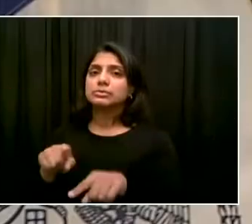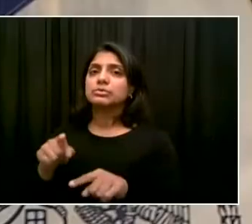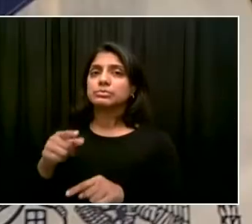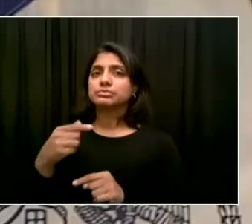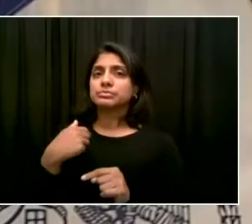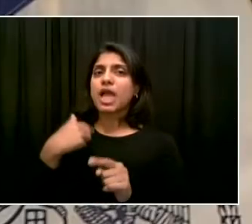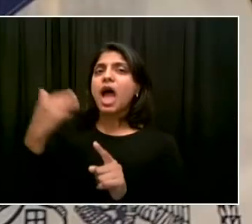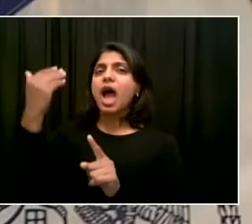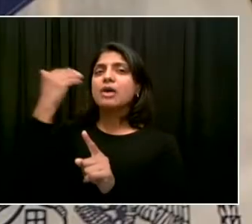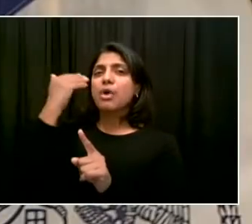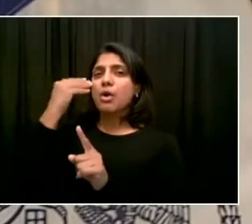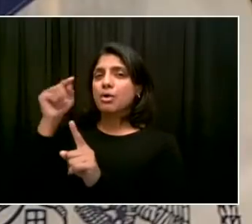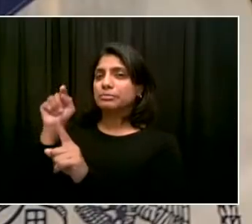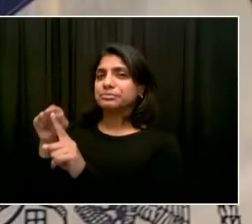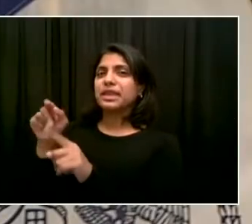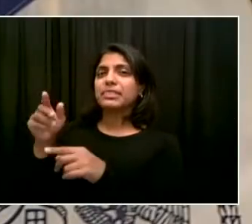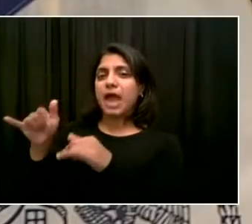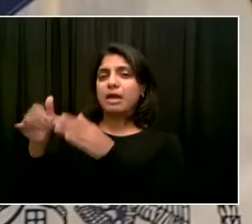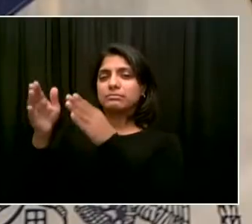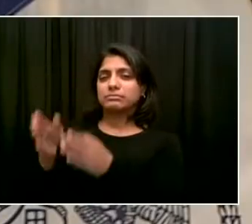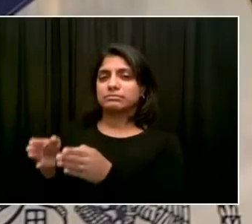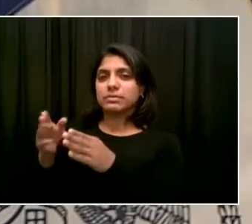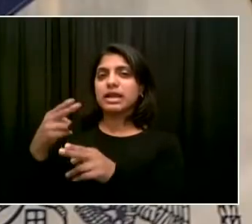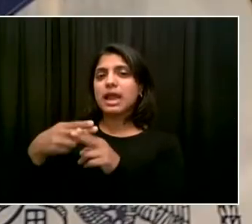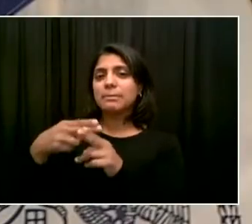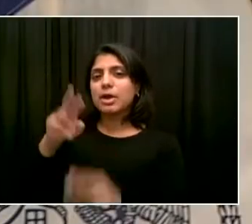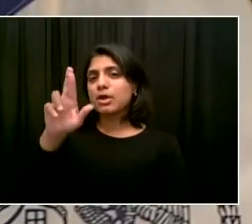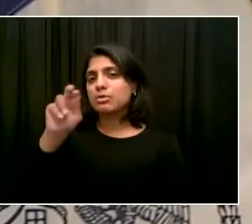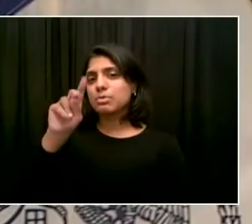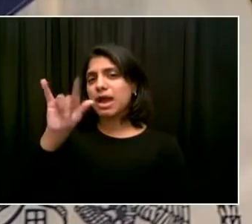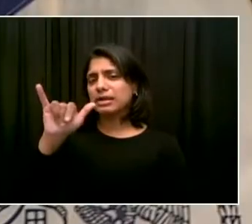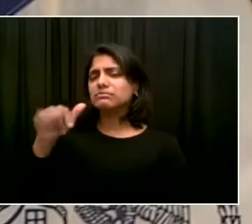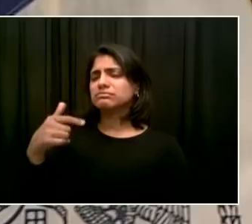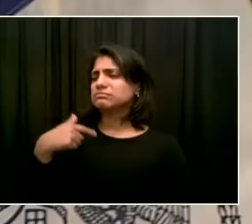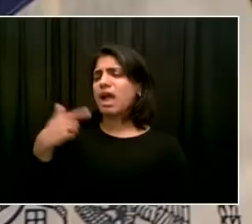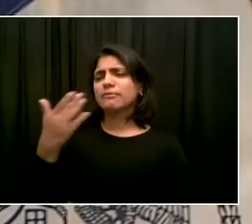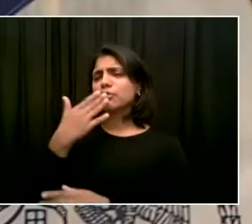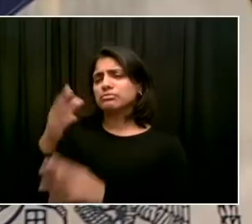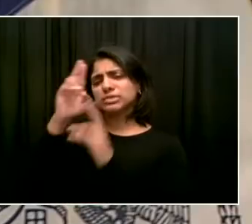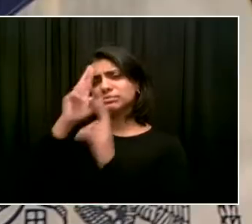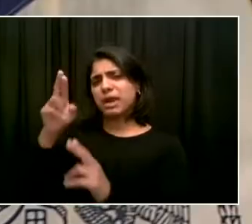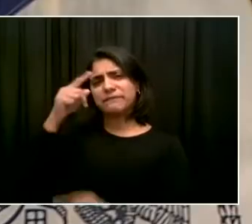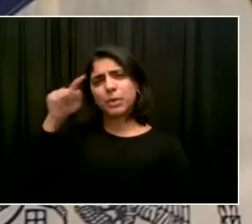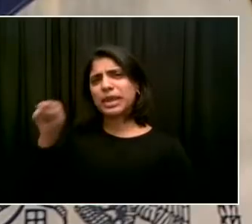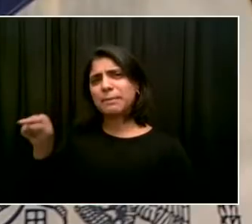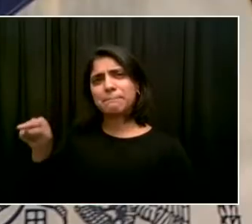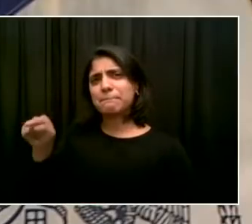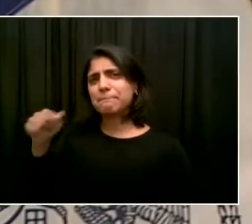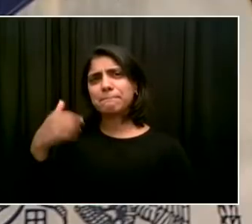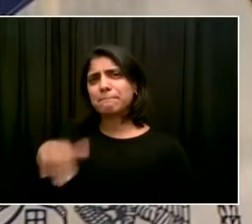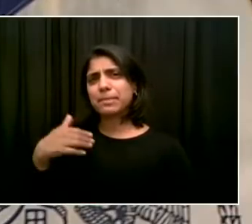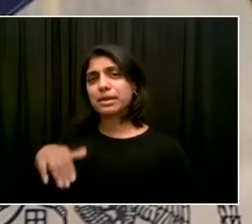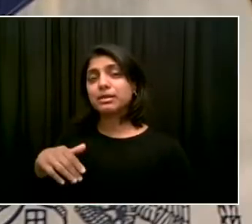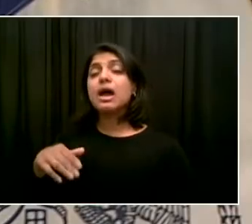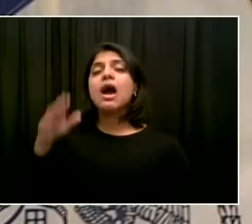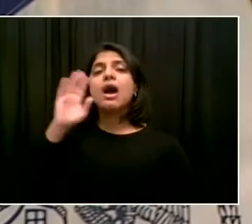TO HEAR THE FULLNESS OF HIS VIEW I'VKE NOWN RANDY FOREVER AND I HAVE A LOT OF RESPECT FOR